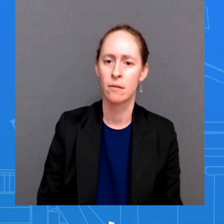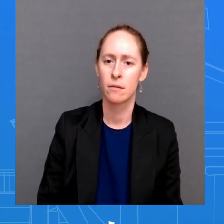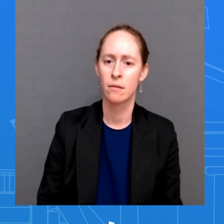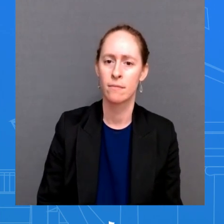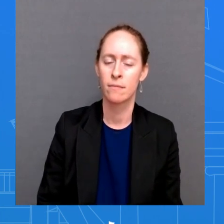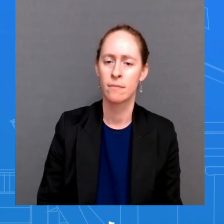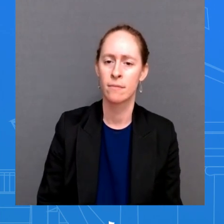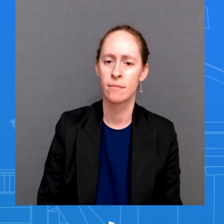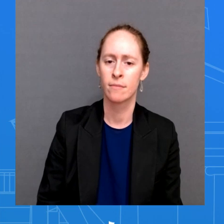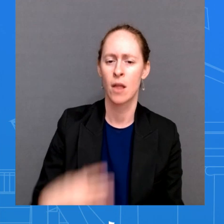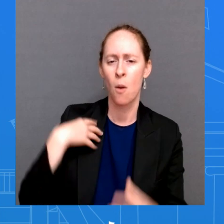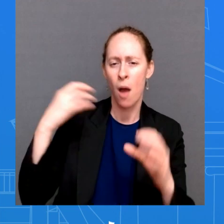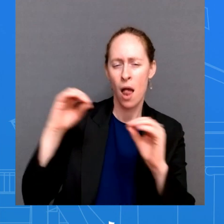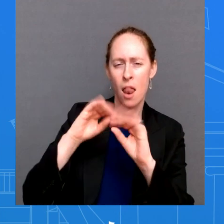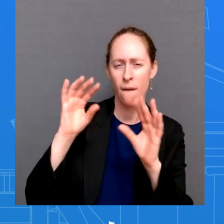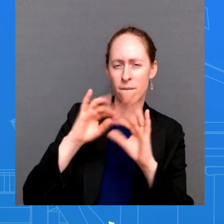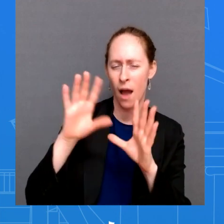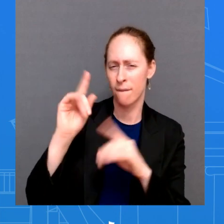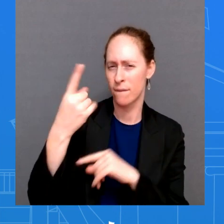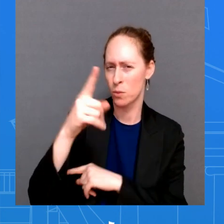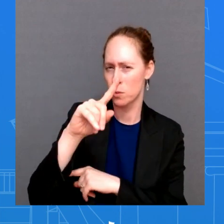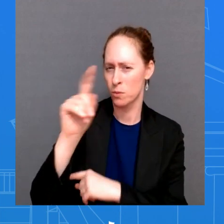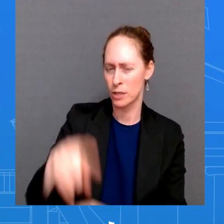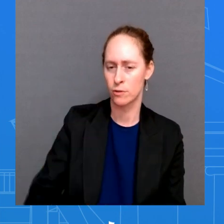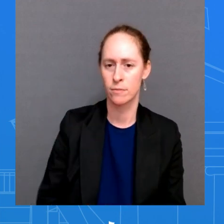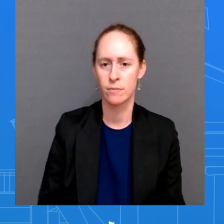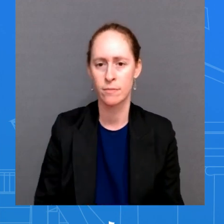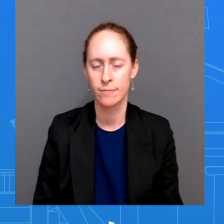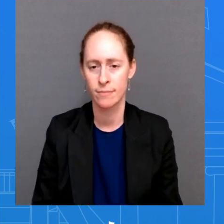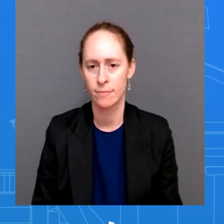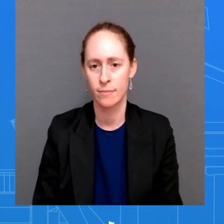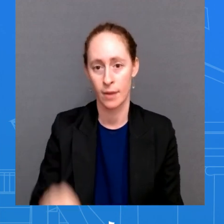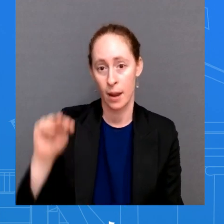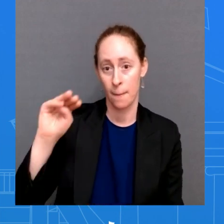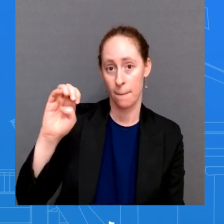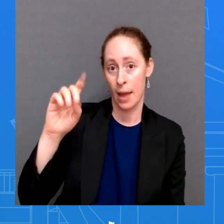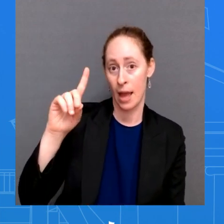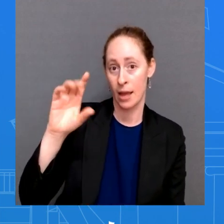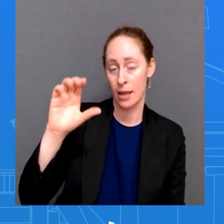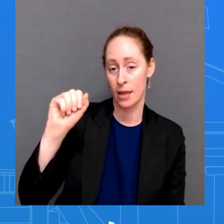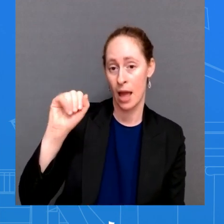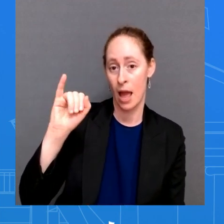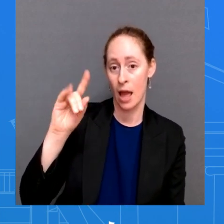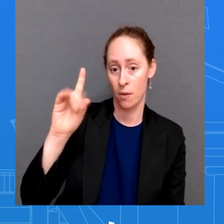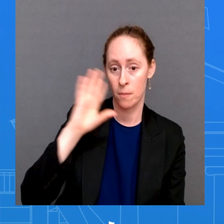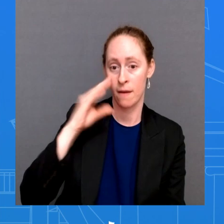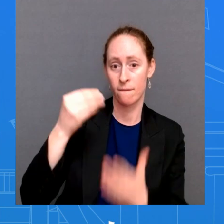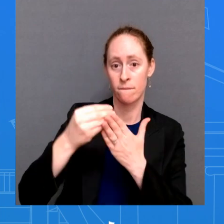on the proposal to have Medicaid fund travel expenses for women seeking abortion,